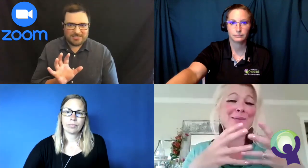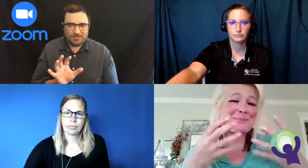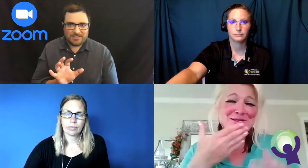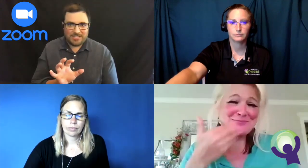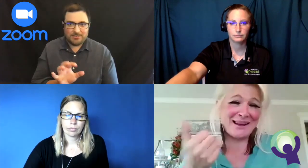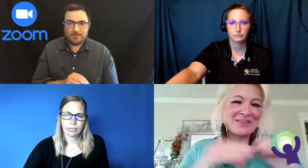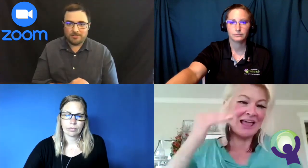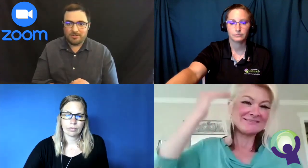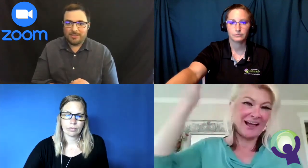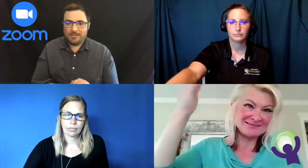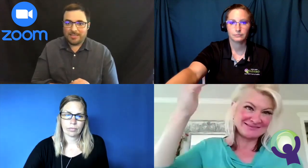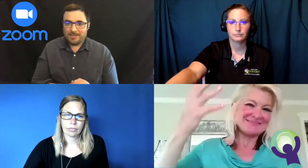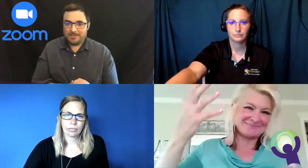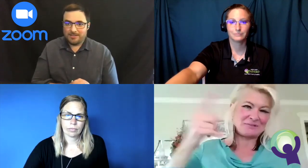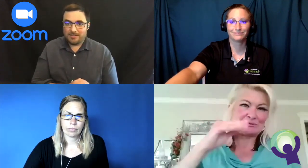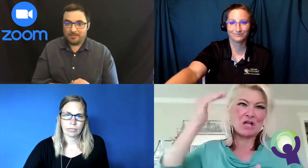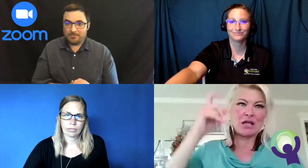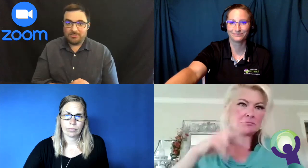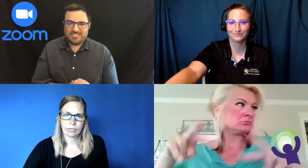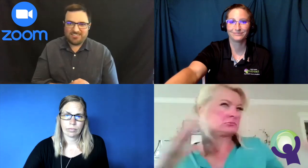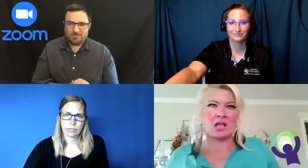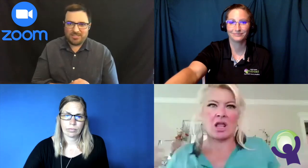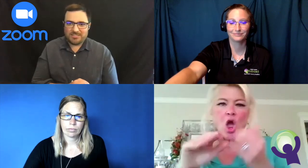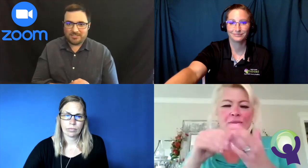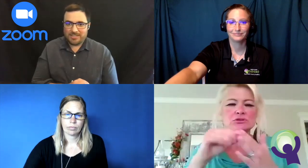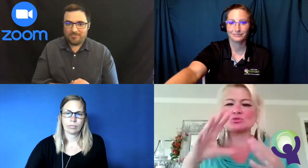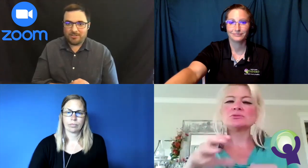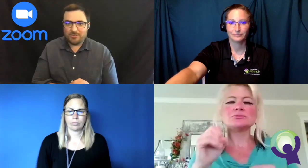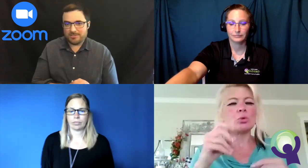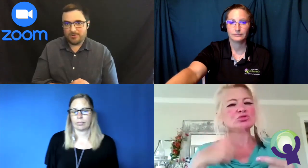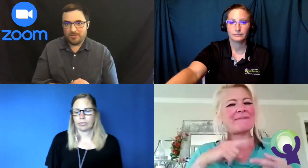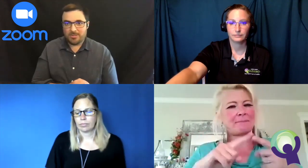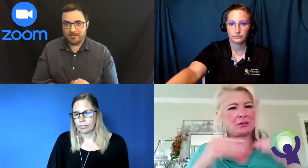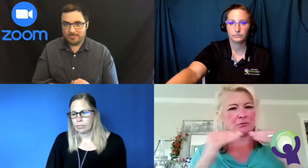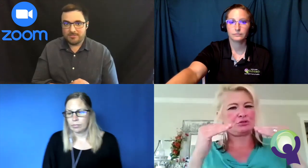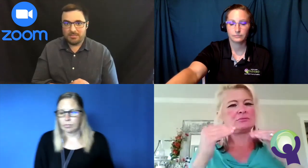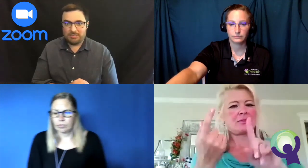if if that's something that they can do again instead of it being an adult having someone their peers